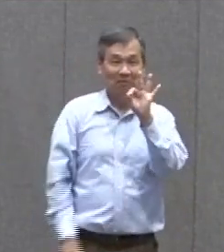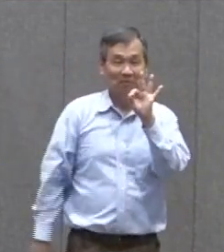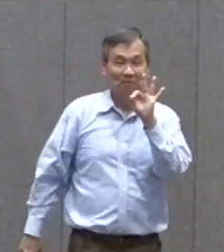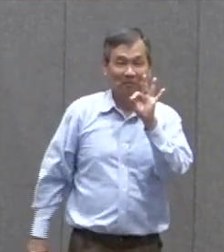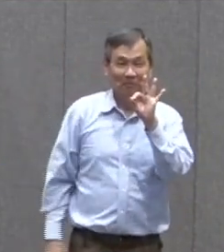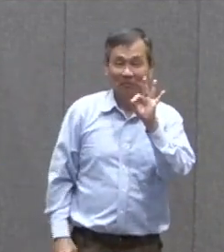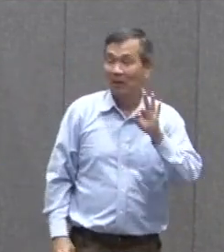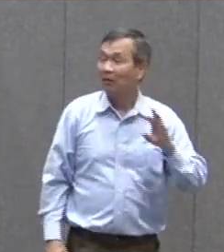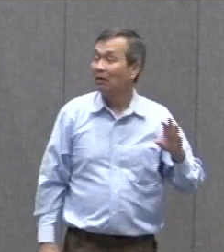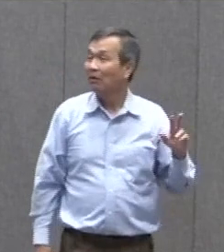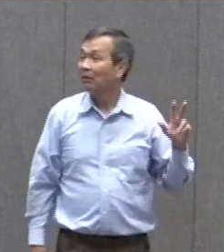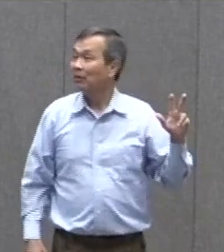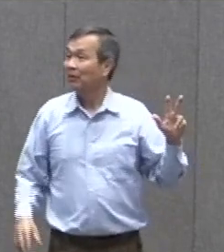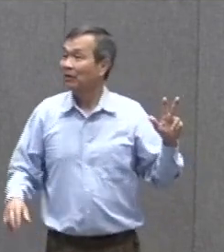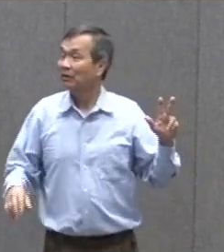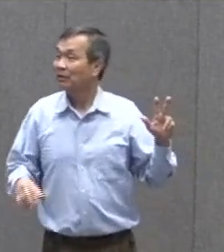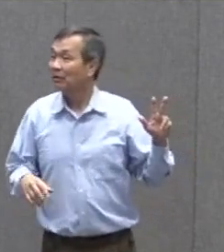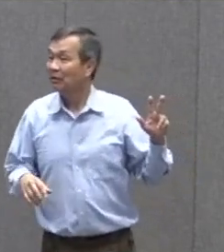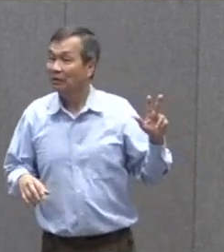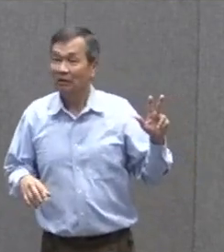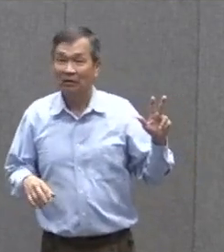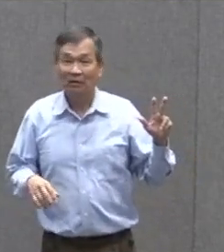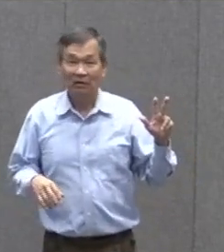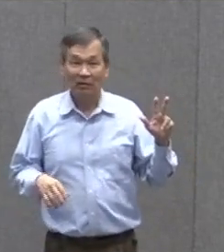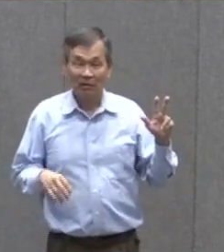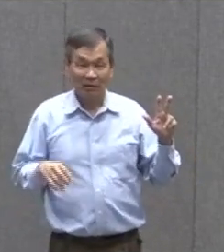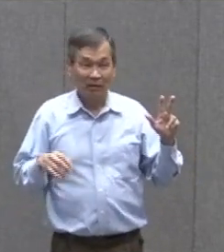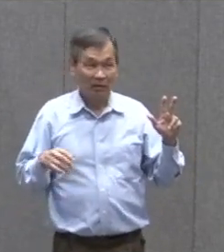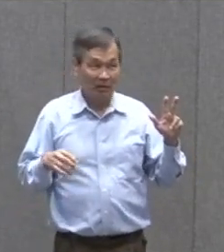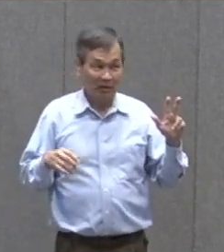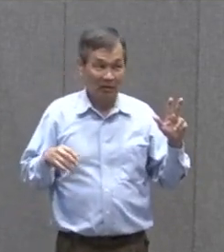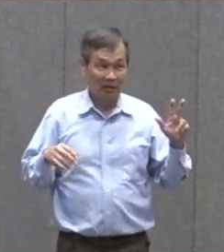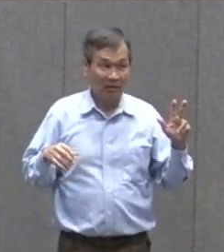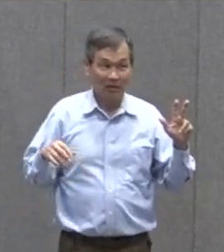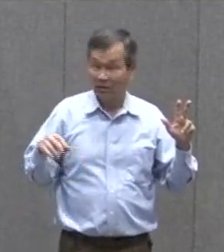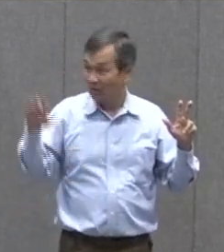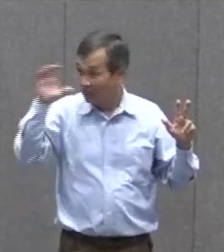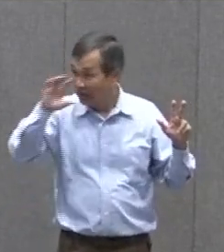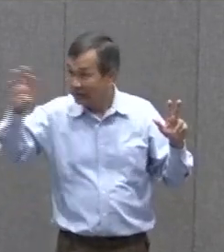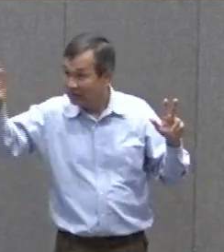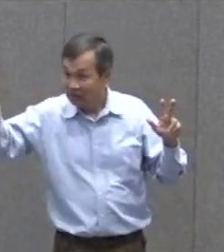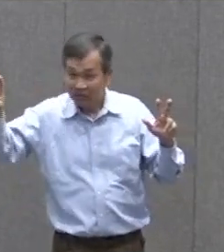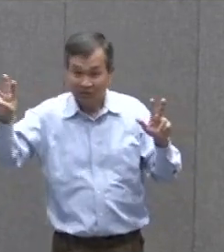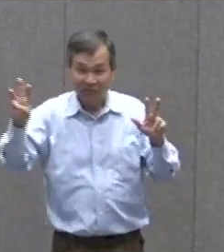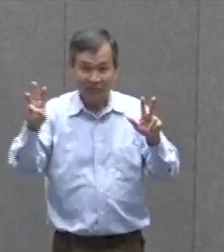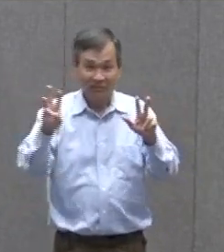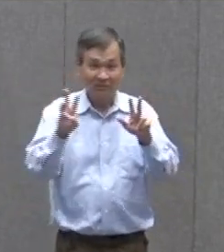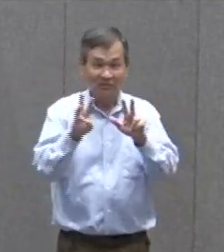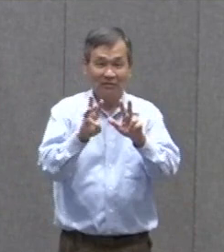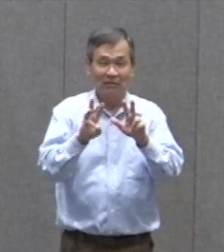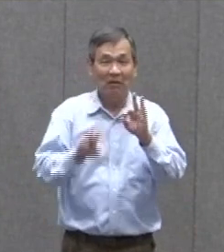If you find three of something and plus six, you'll have nine.